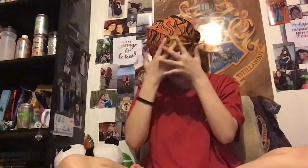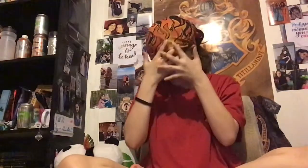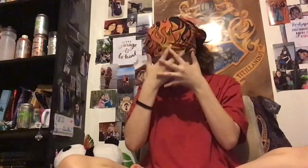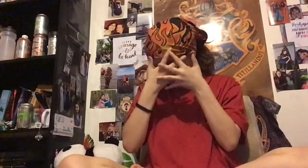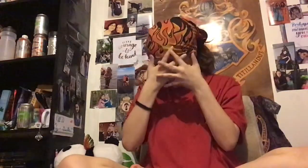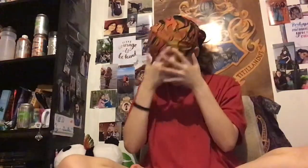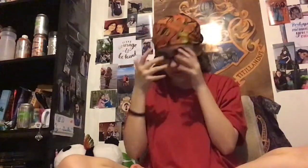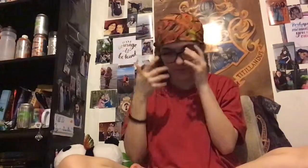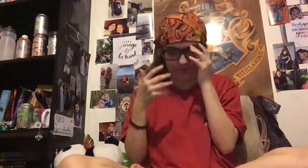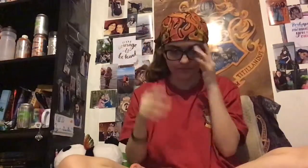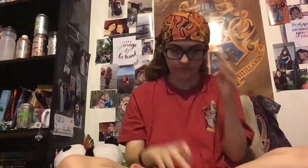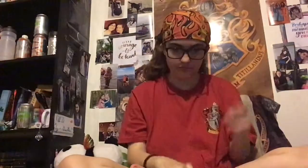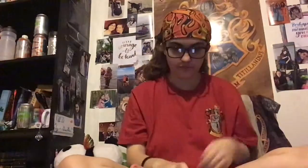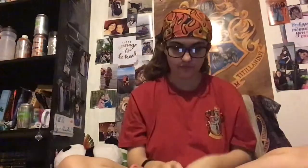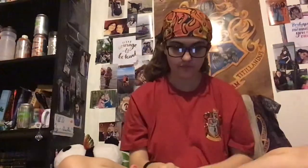Dark